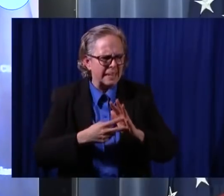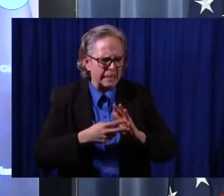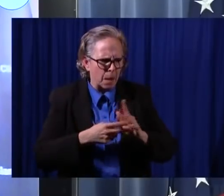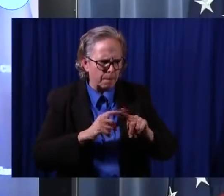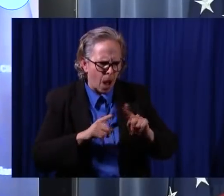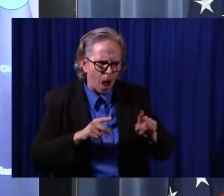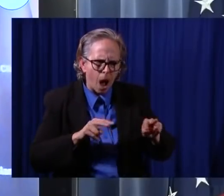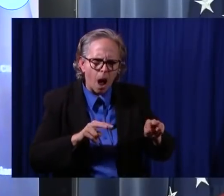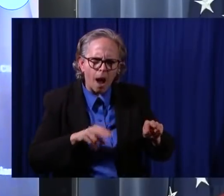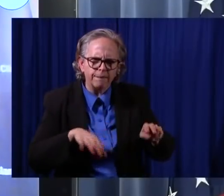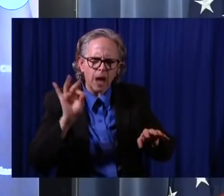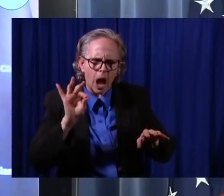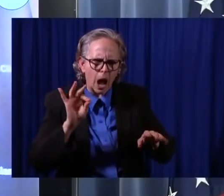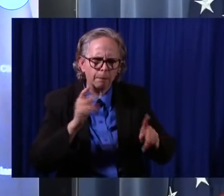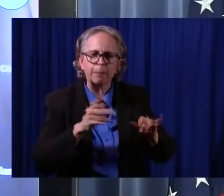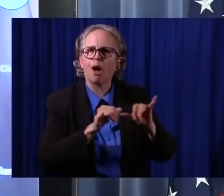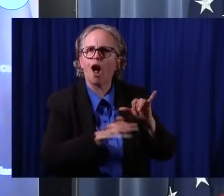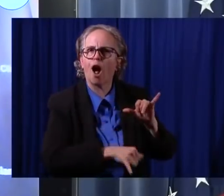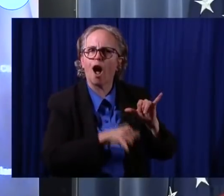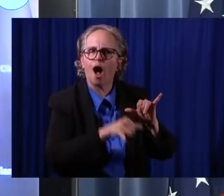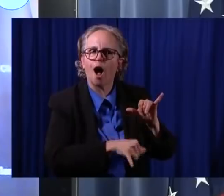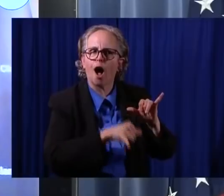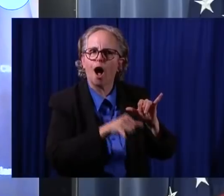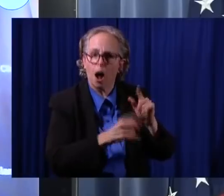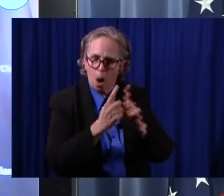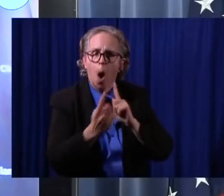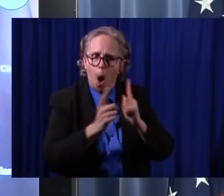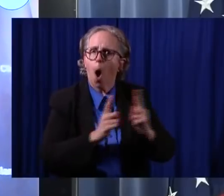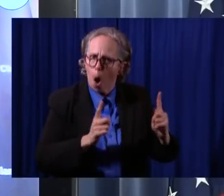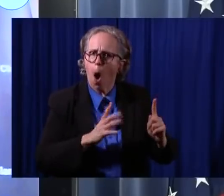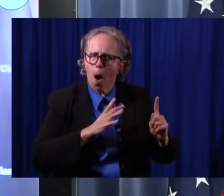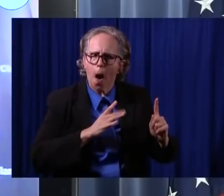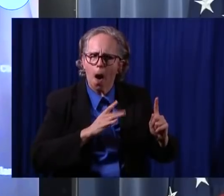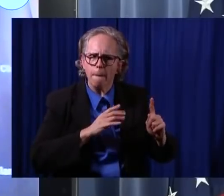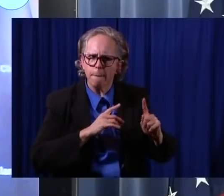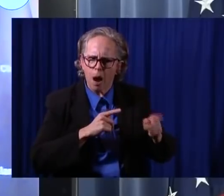WAY. HOWEVER, AS WE BECAME